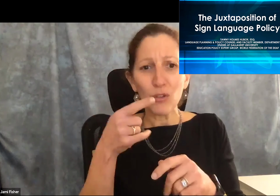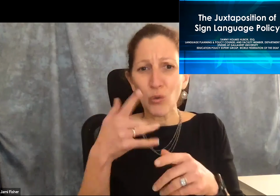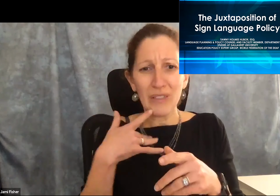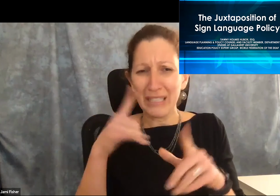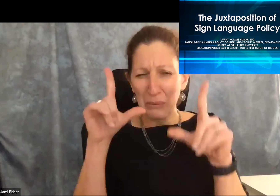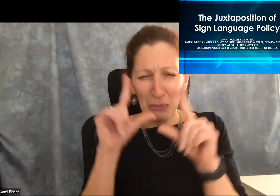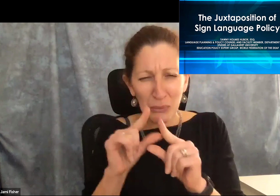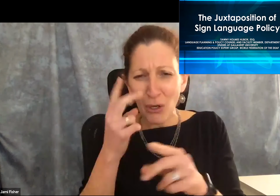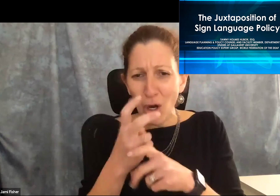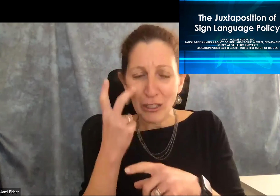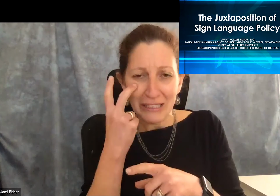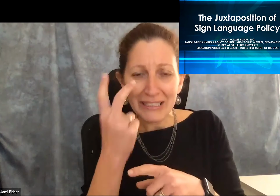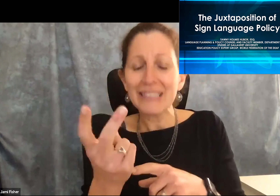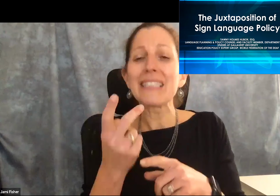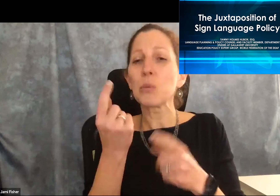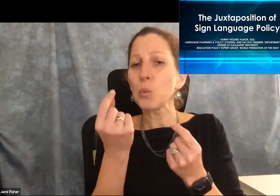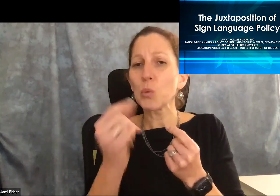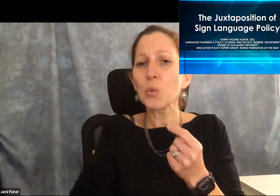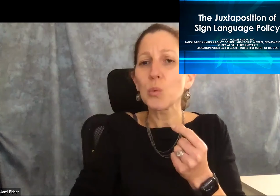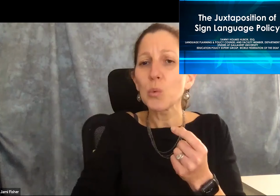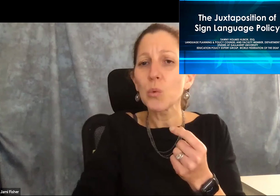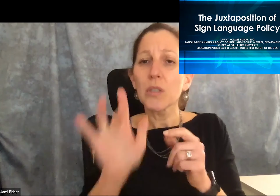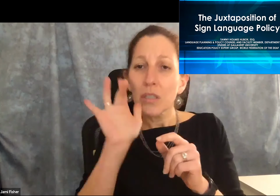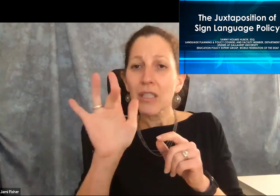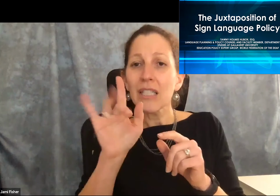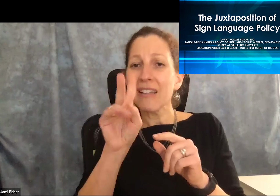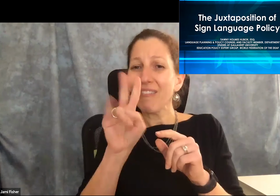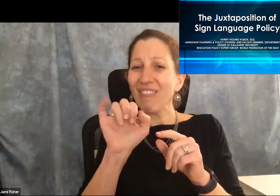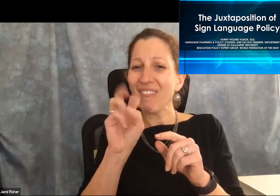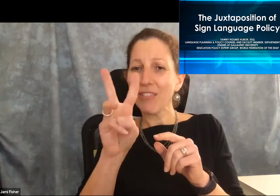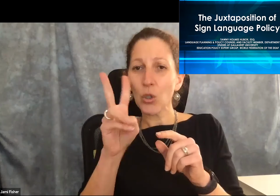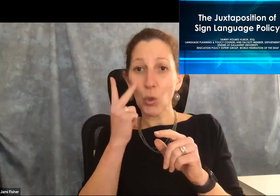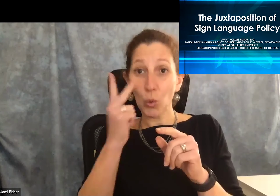So you can adjust your screen to see so if it's hard for you to see in the videos or too small,